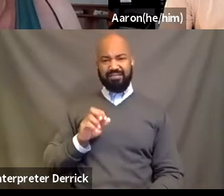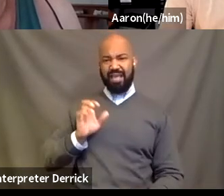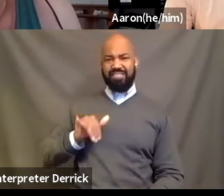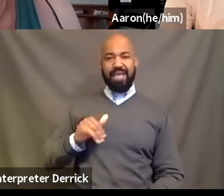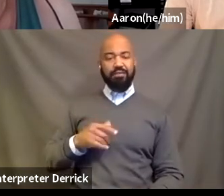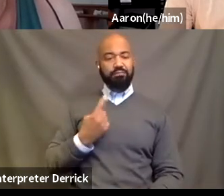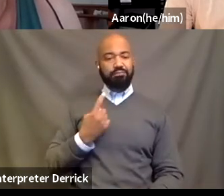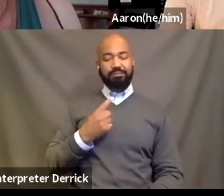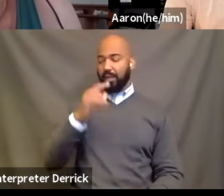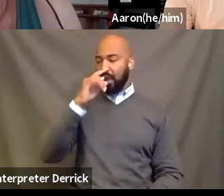x (they/themme): and